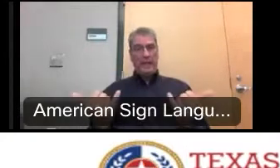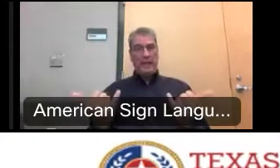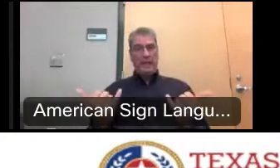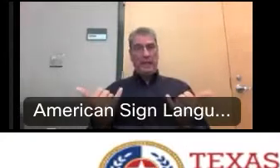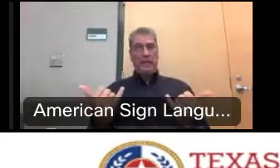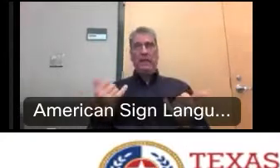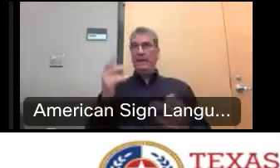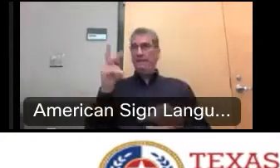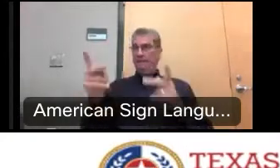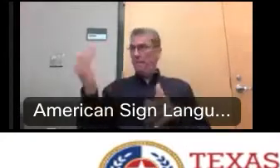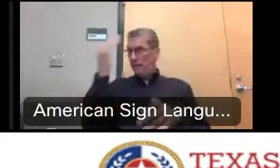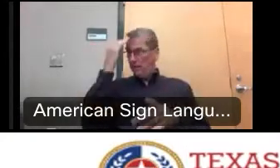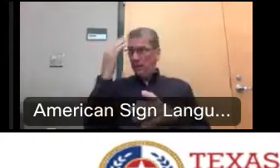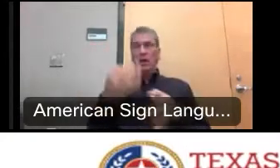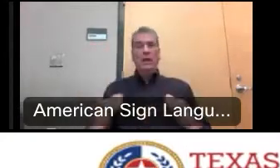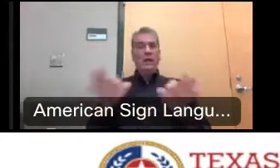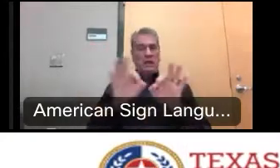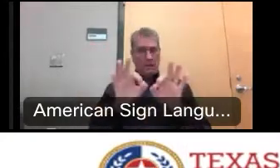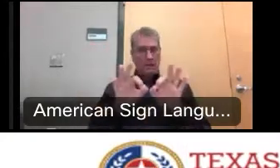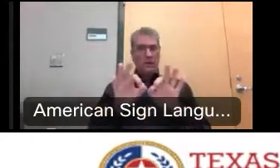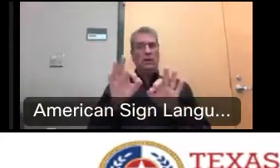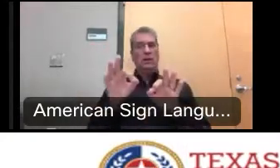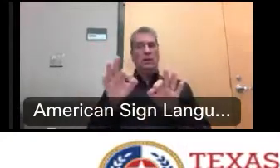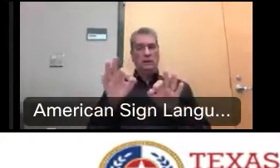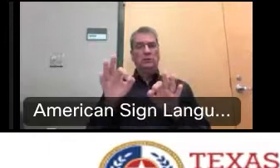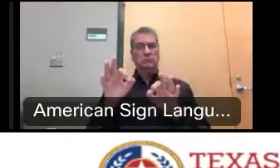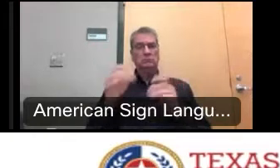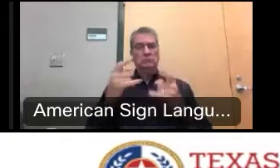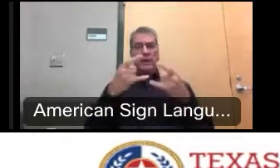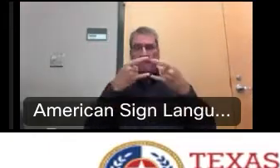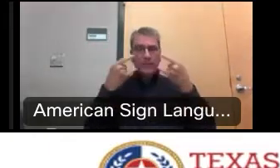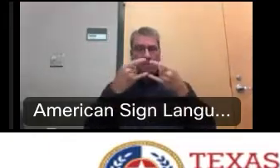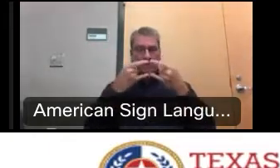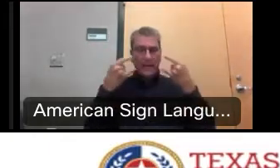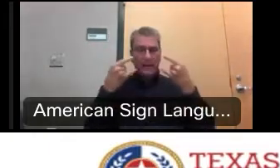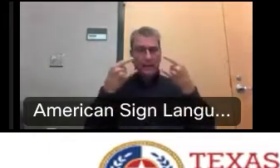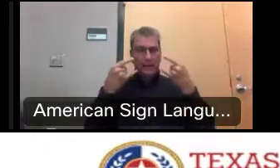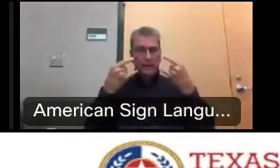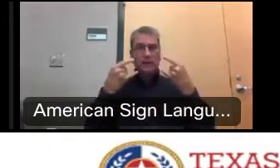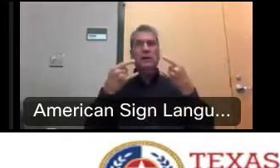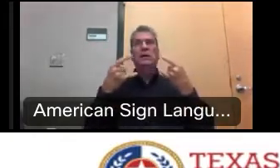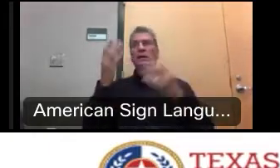the value of masks. For example, I bet you're all very aware of the value of vaccination as well.79 "Texas Public Health Summit" (4113925120) And so